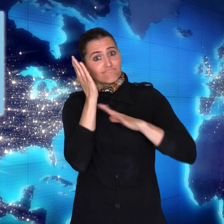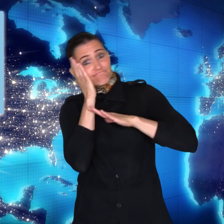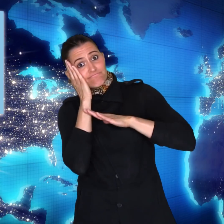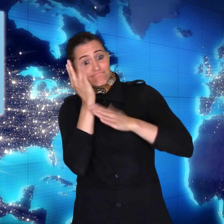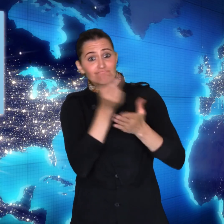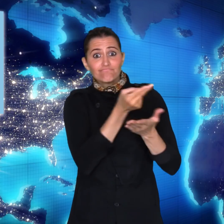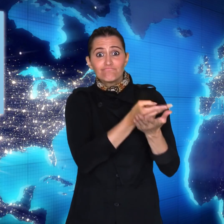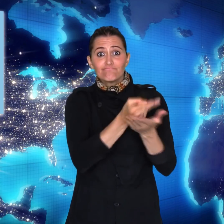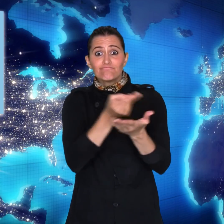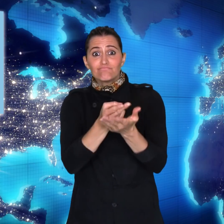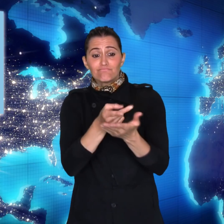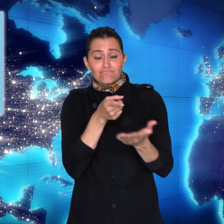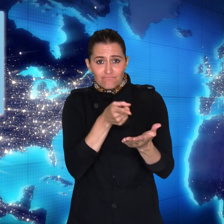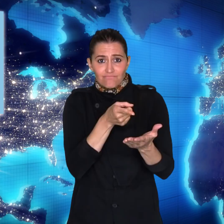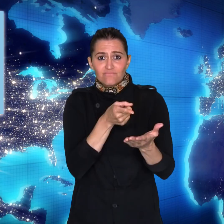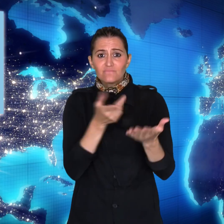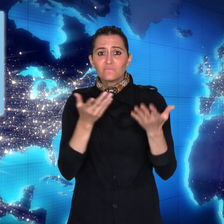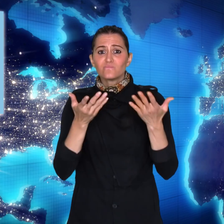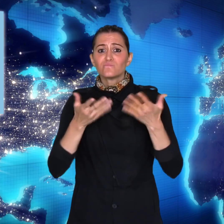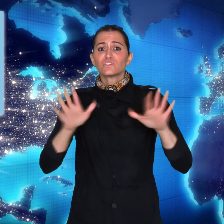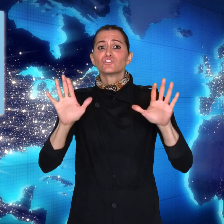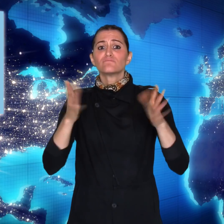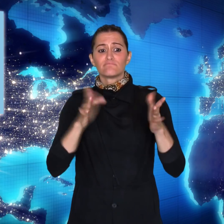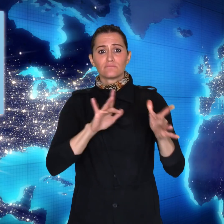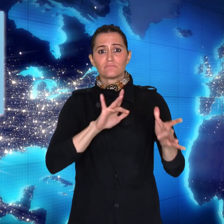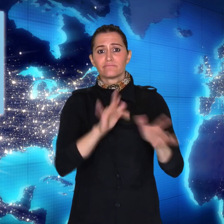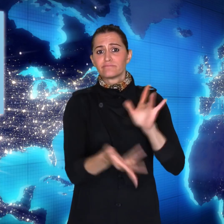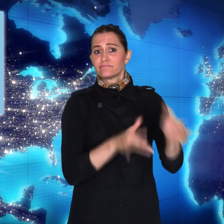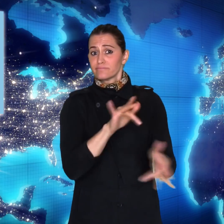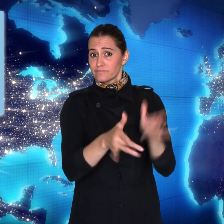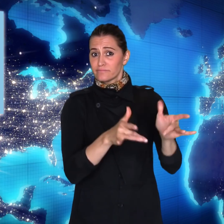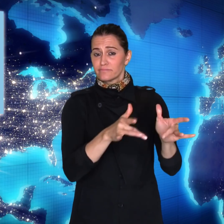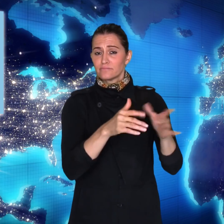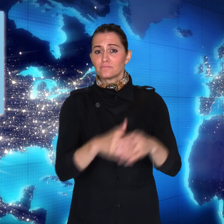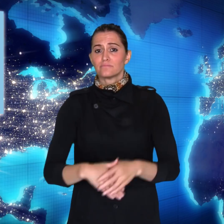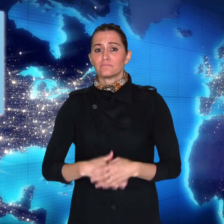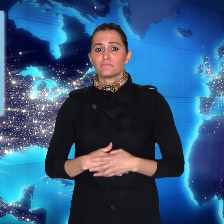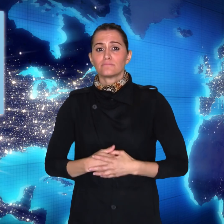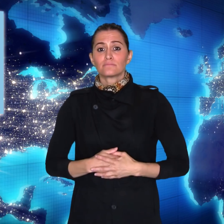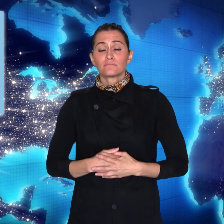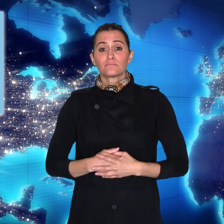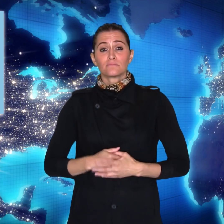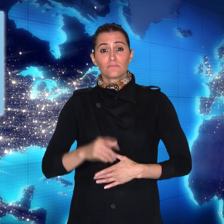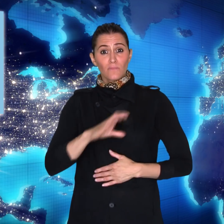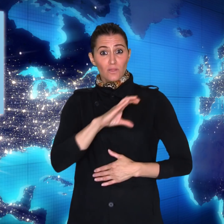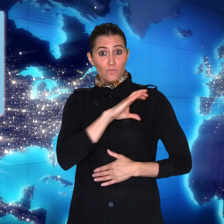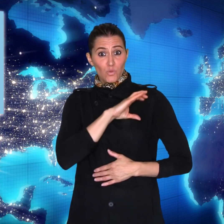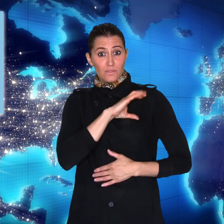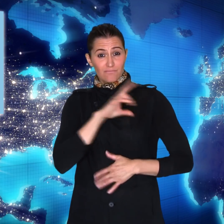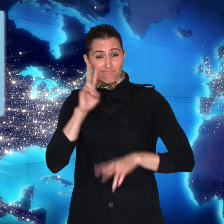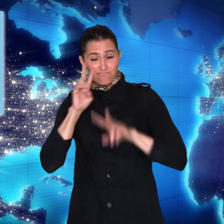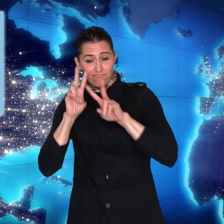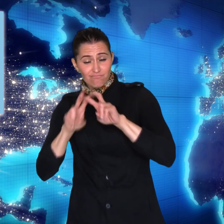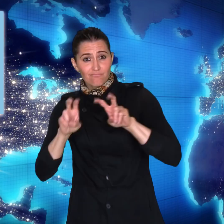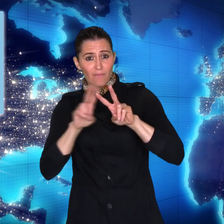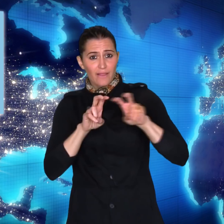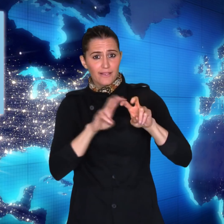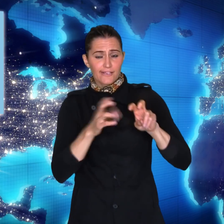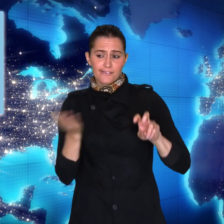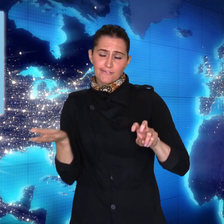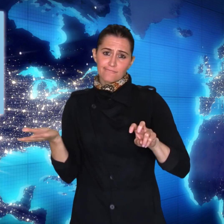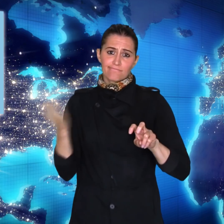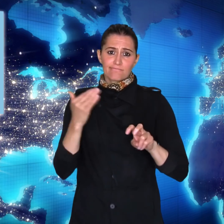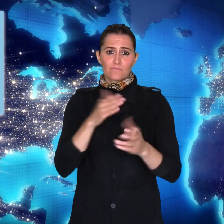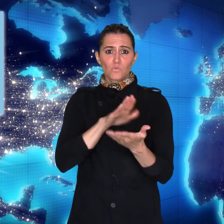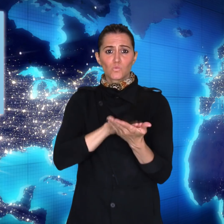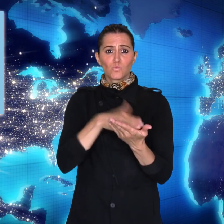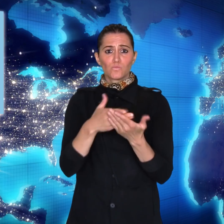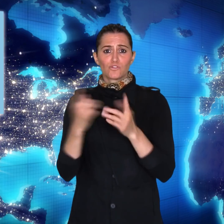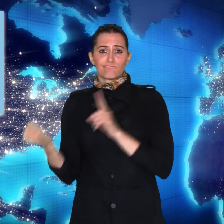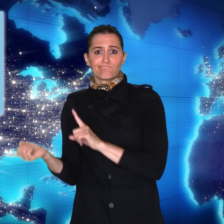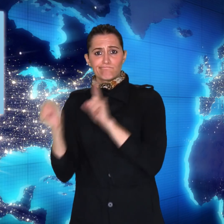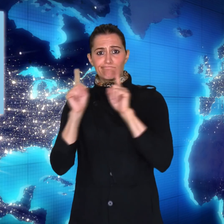The police, with an interpreter, took